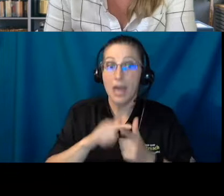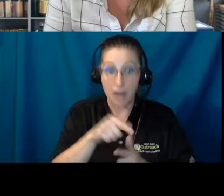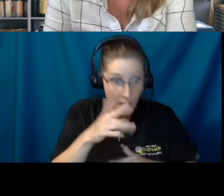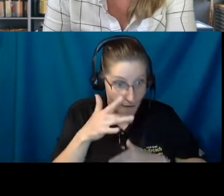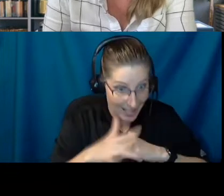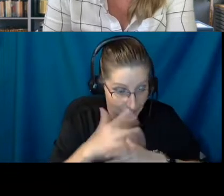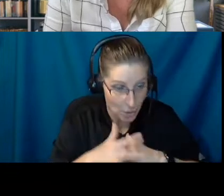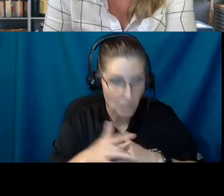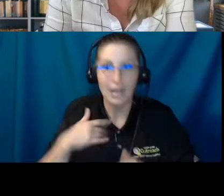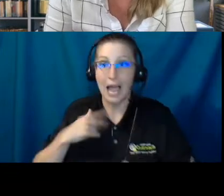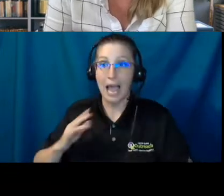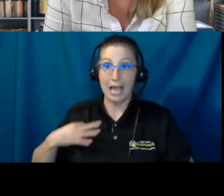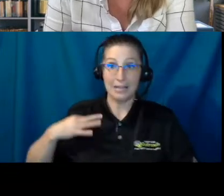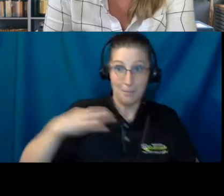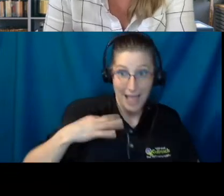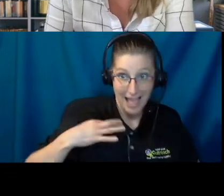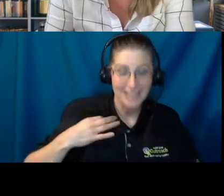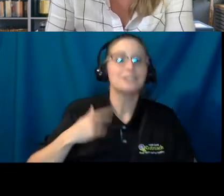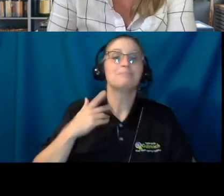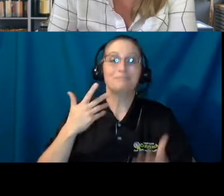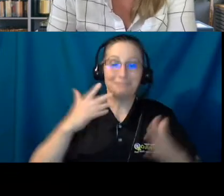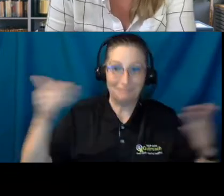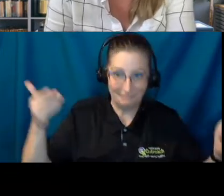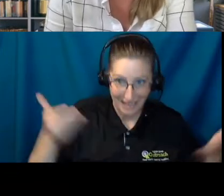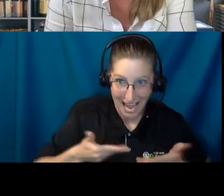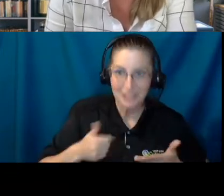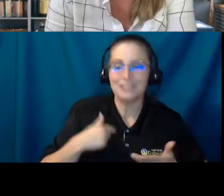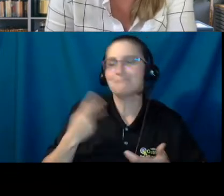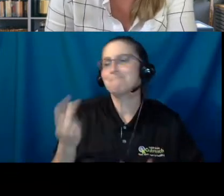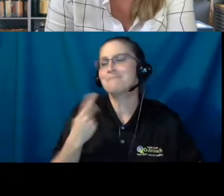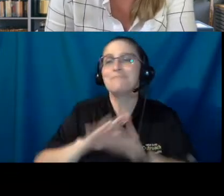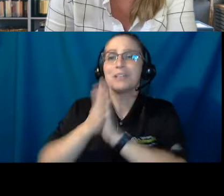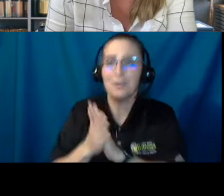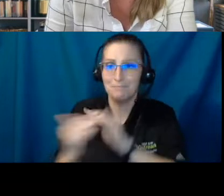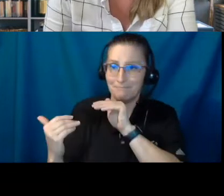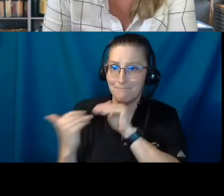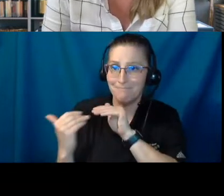then I got to be a co worker with Julia, which totally switched our relationship around.